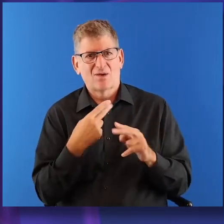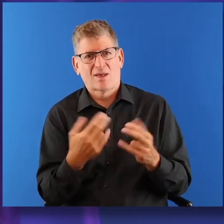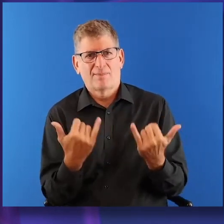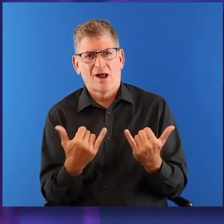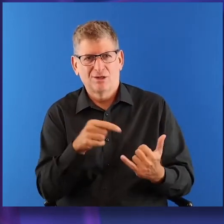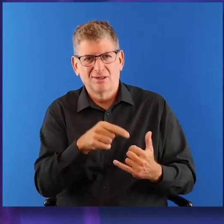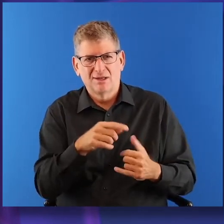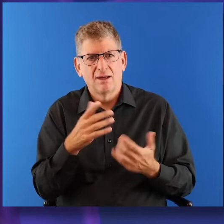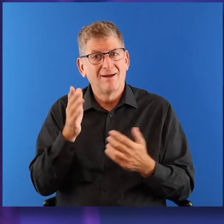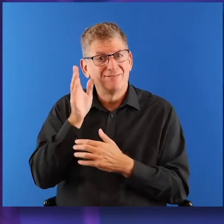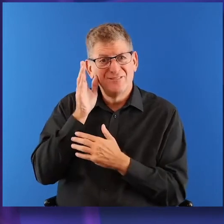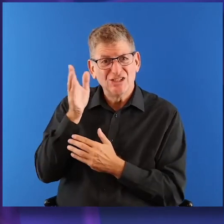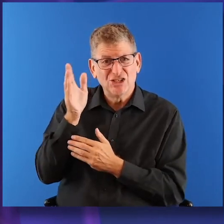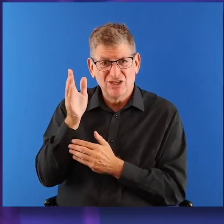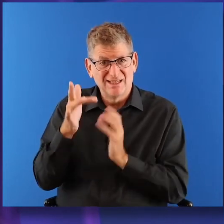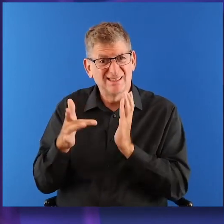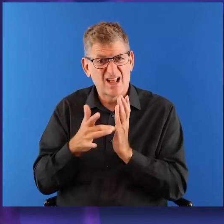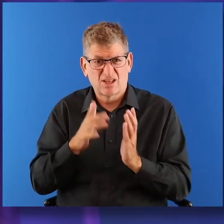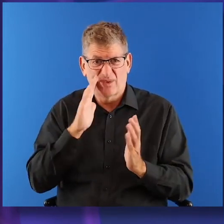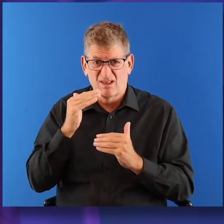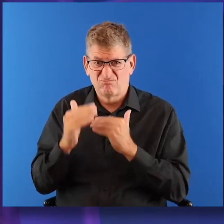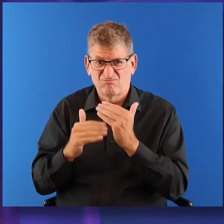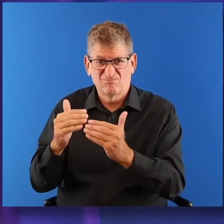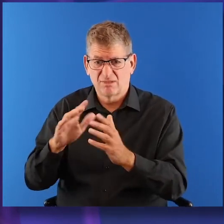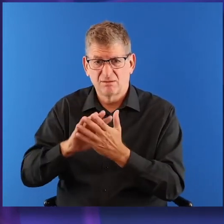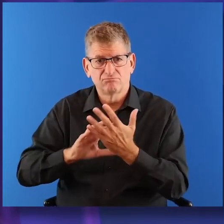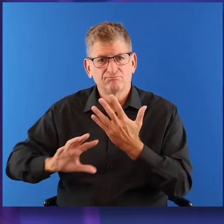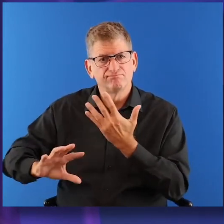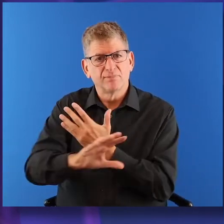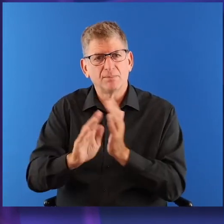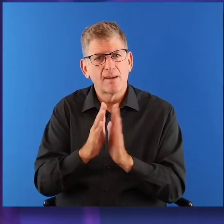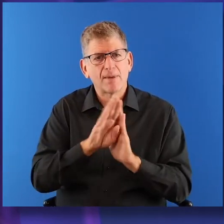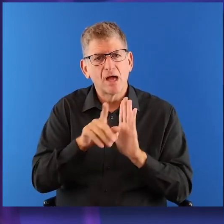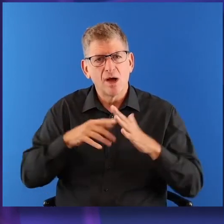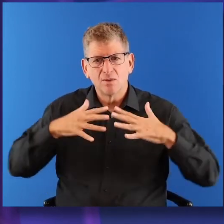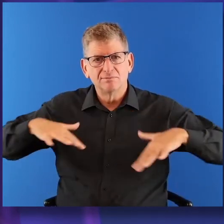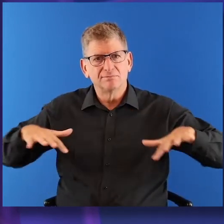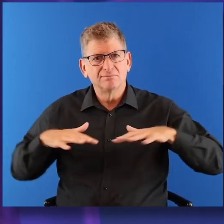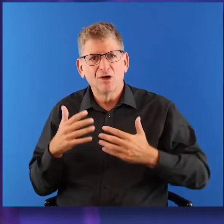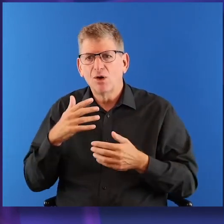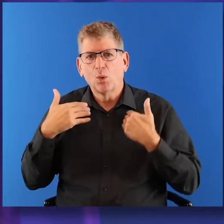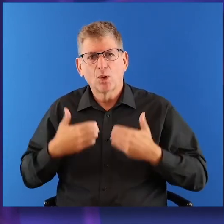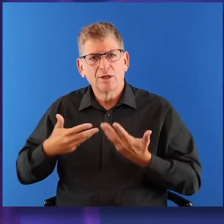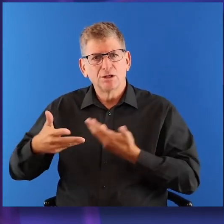the background and that human interaction will actually become the focus. That's really what we're focused on.